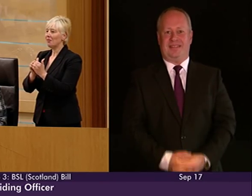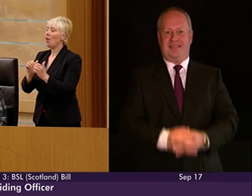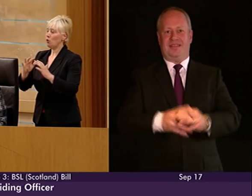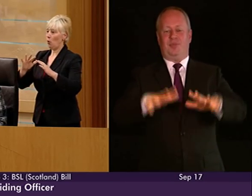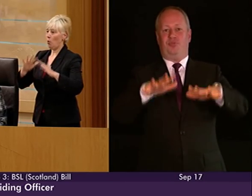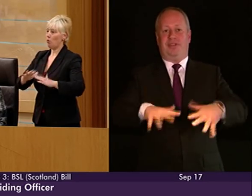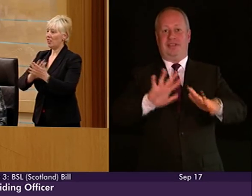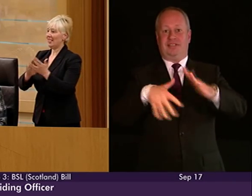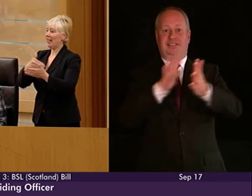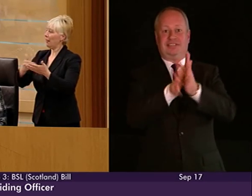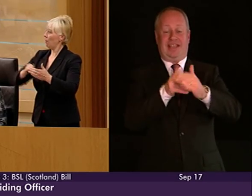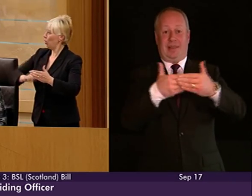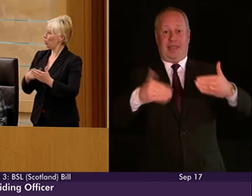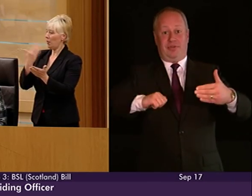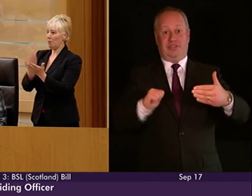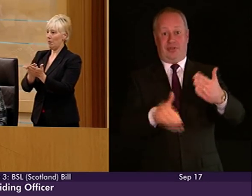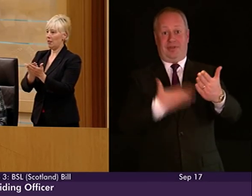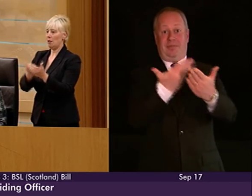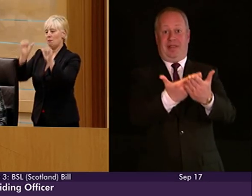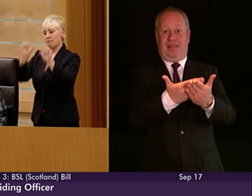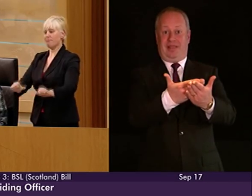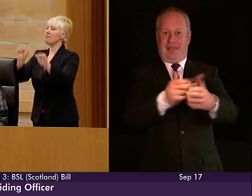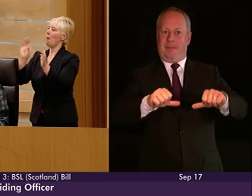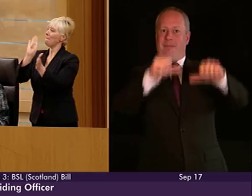British Sign Language (Scotland) Bill is passed.